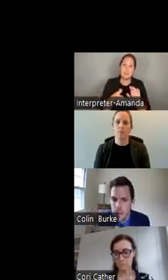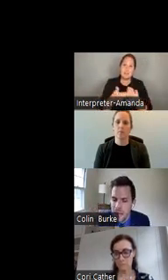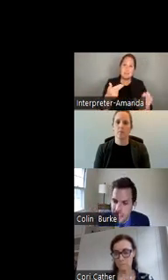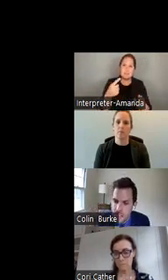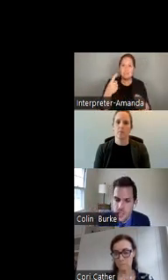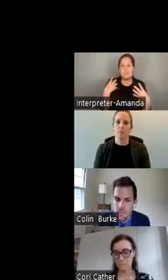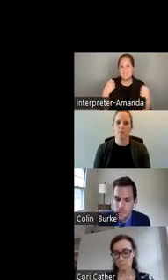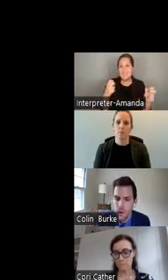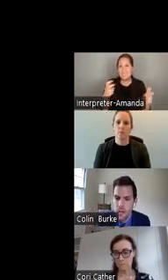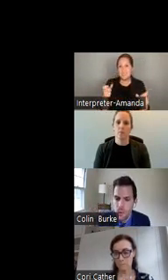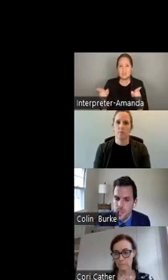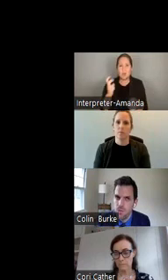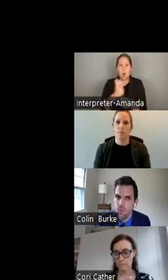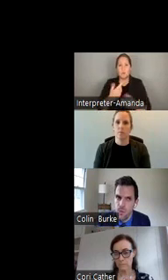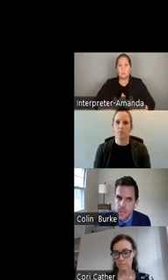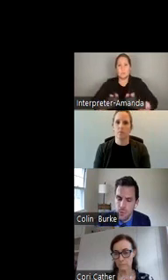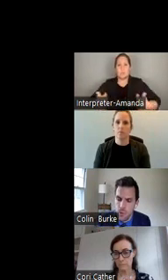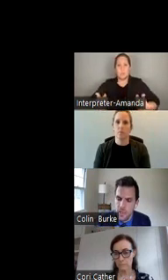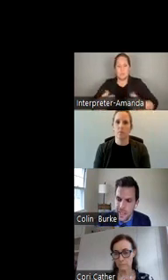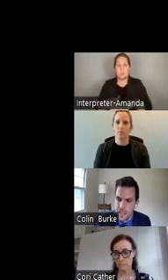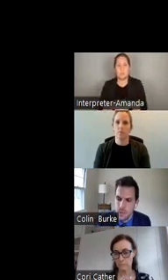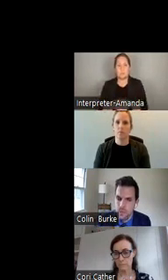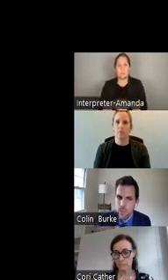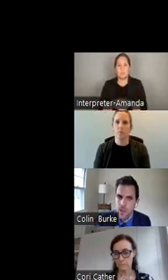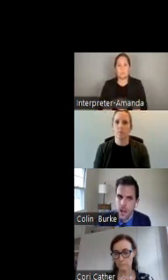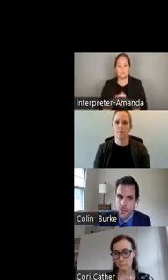um but I think just the broader point is really important because I think with all